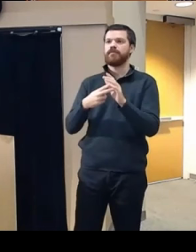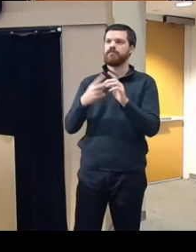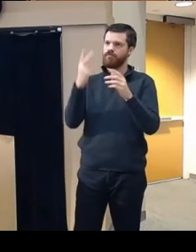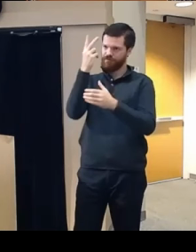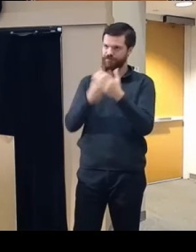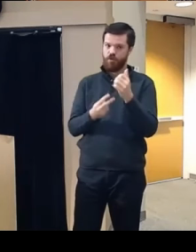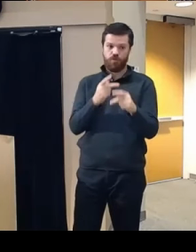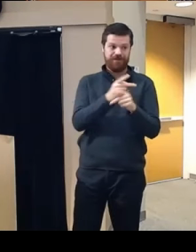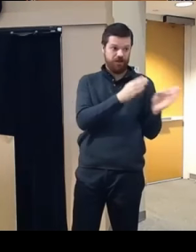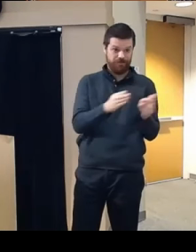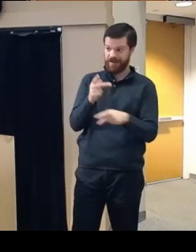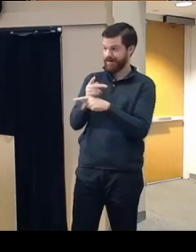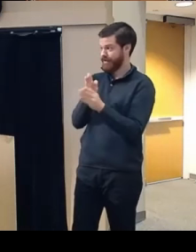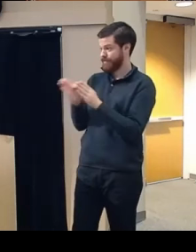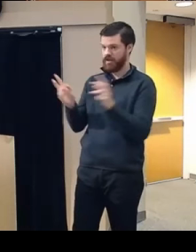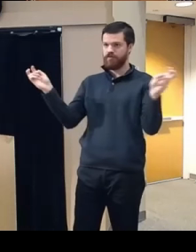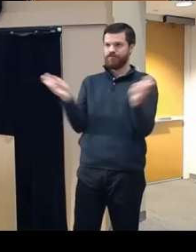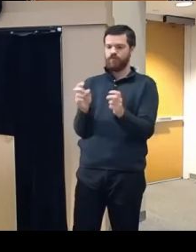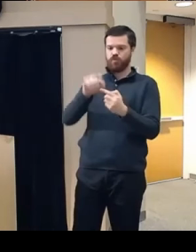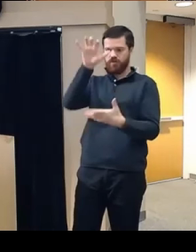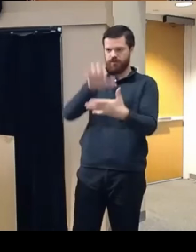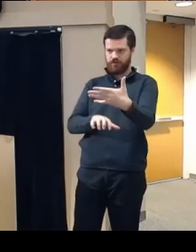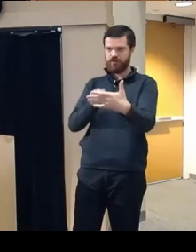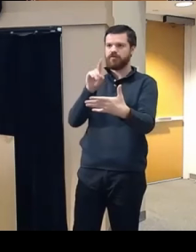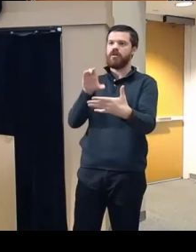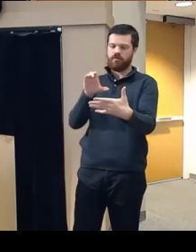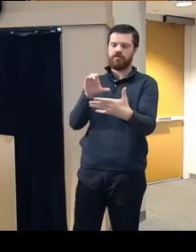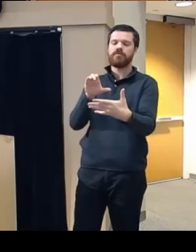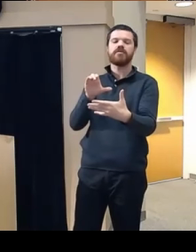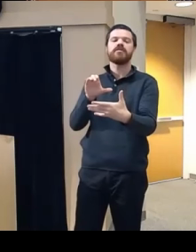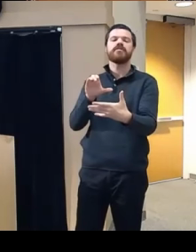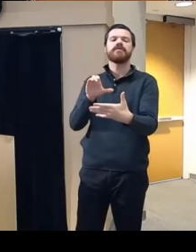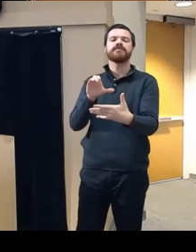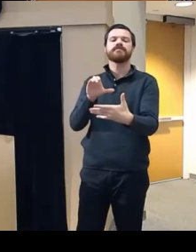um care plans pulling into that treatment plan document um and one thing I did mention in both